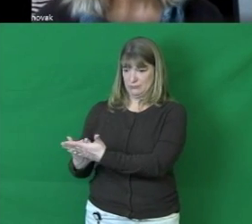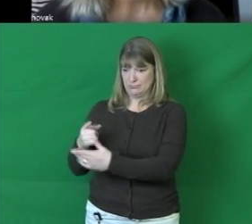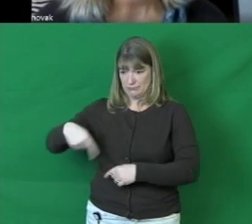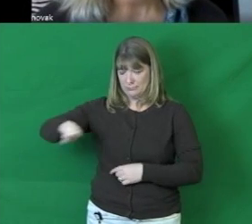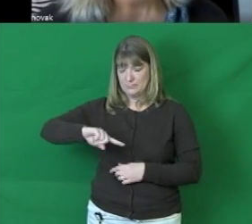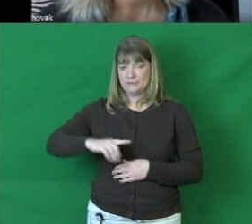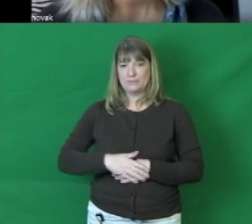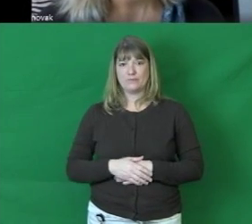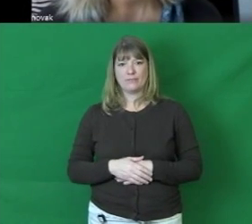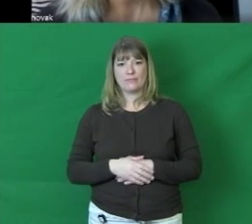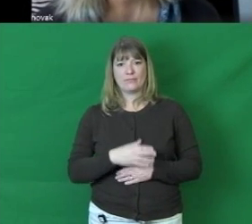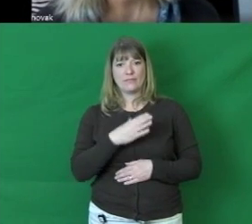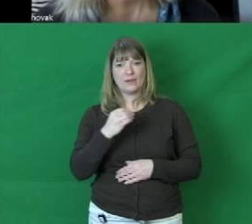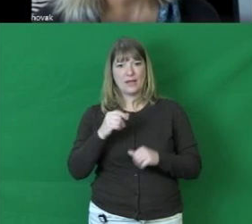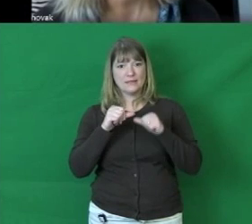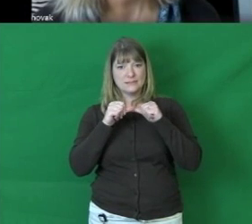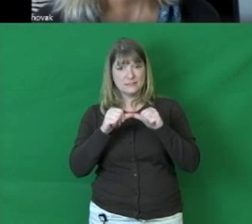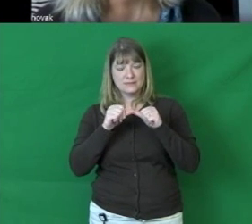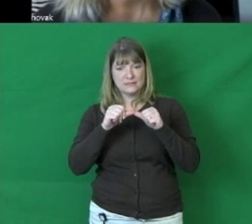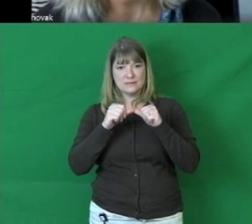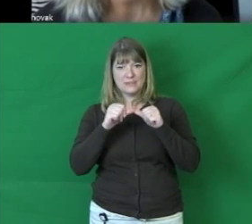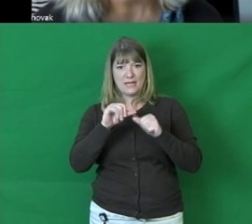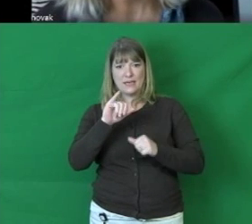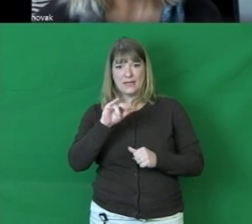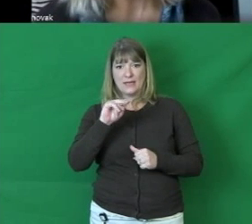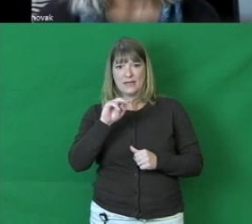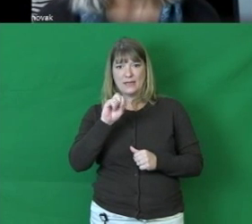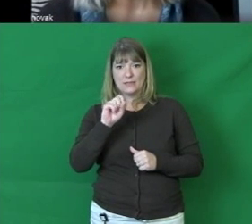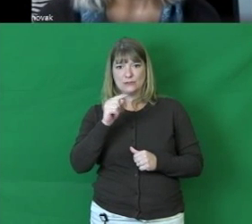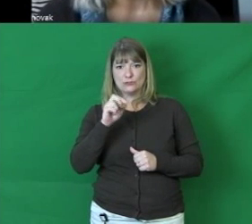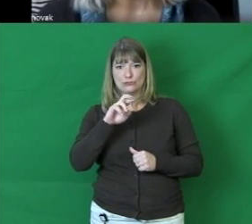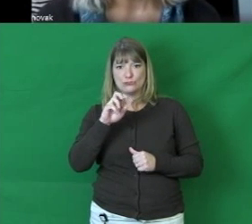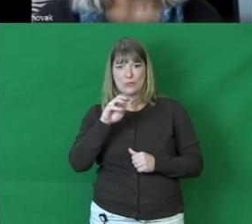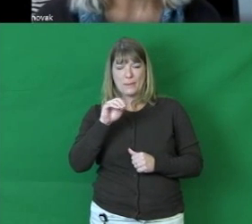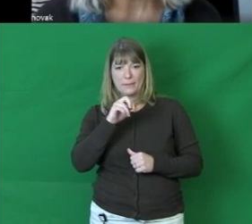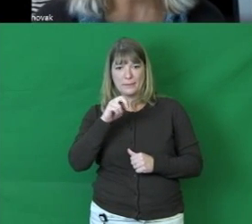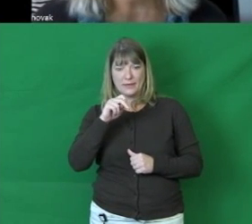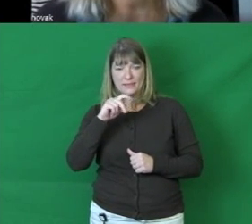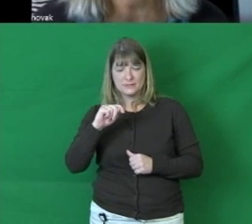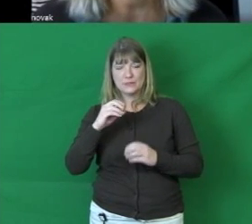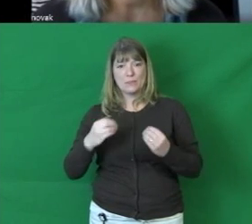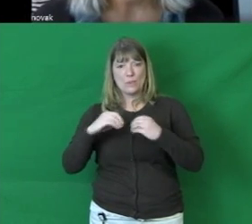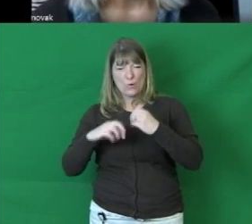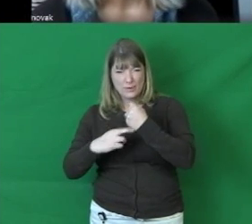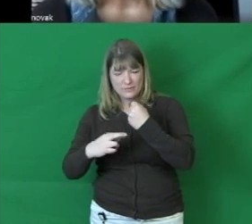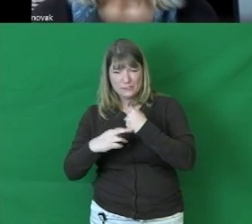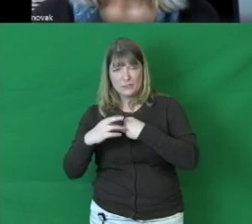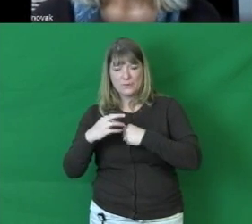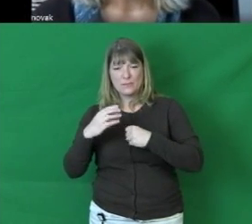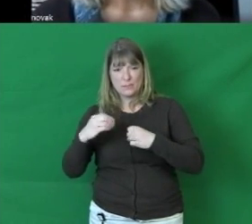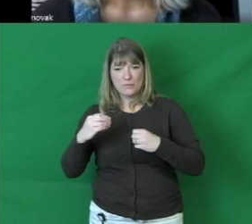Finally, sustaining instruments give more aural feedback, are more reinforcing than percussive